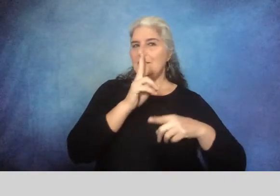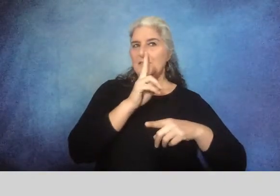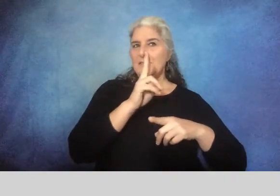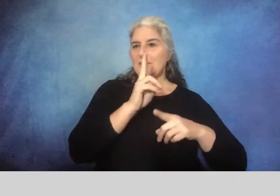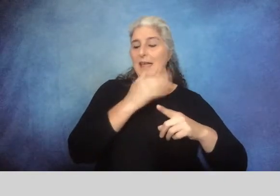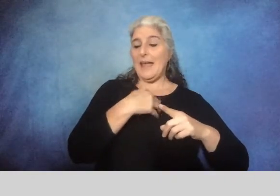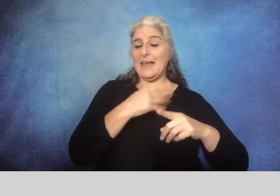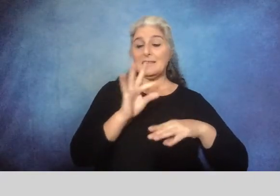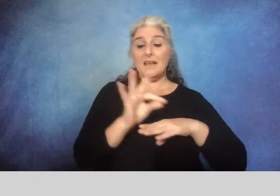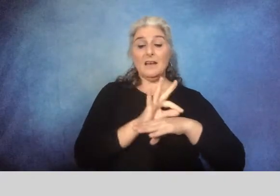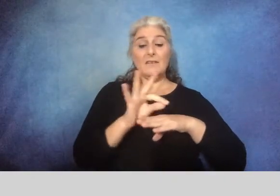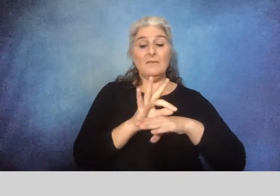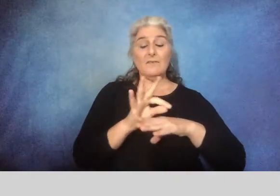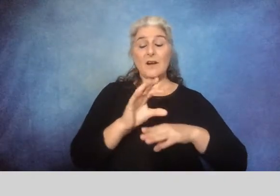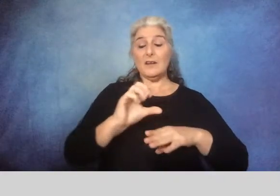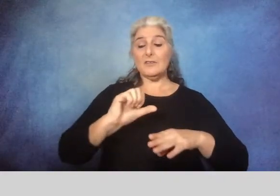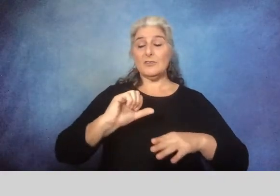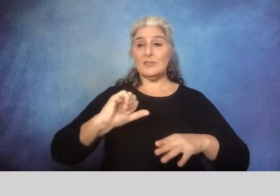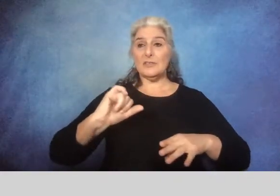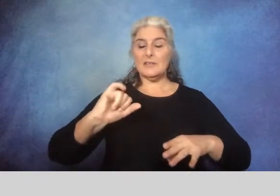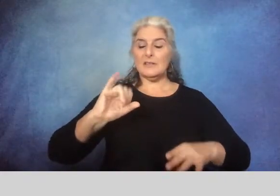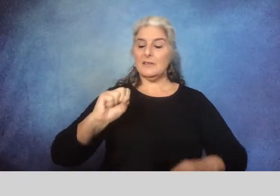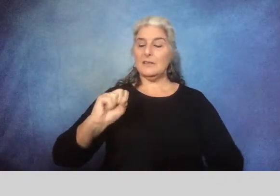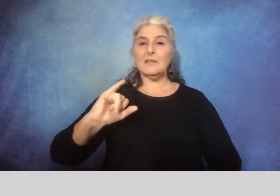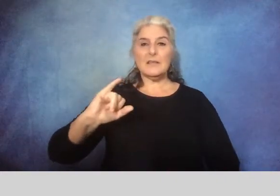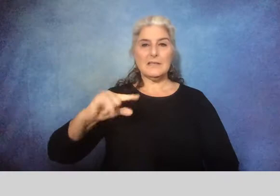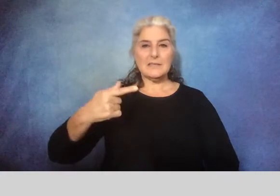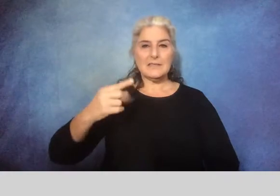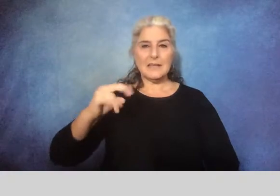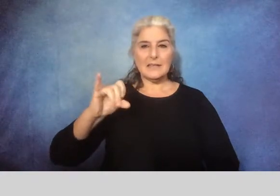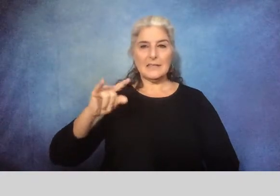which will be used by the hook implementation.